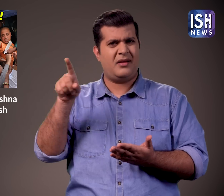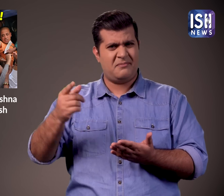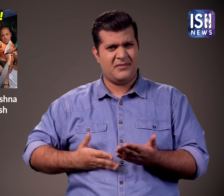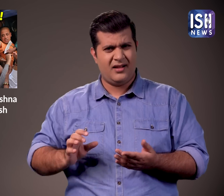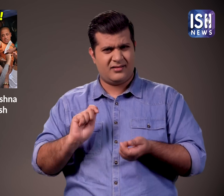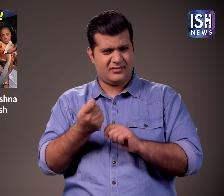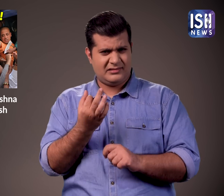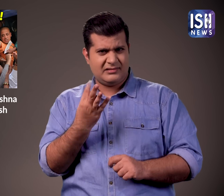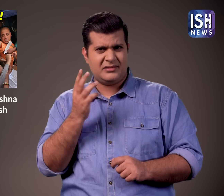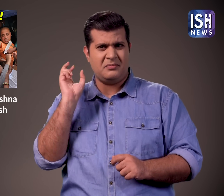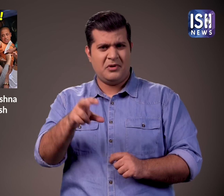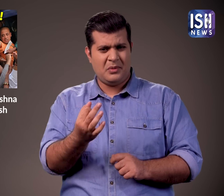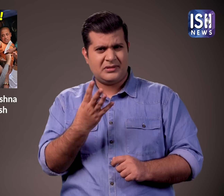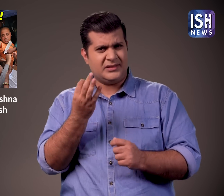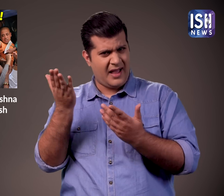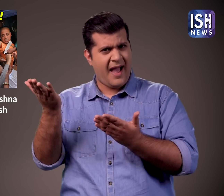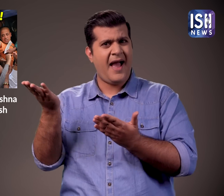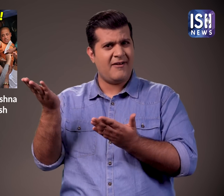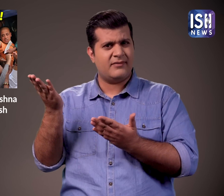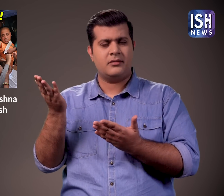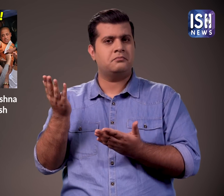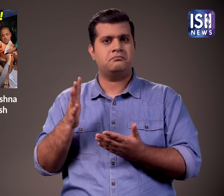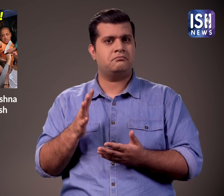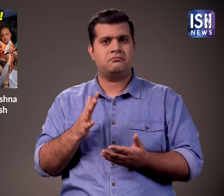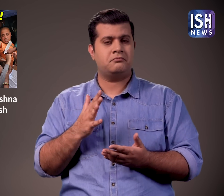Bangladesh has some good players, but they were not bid for.